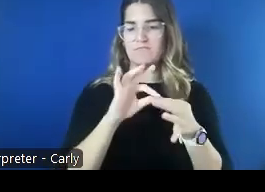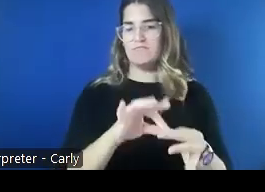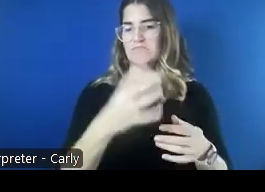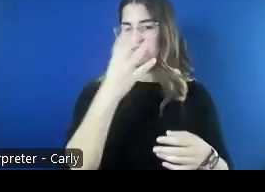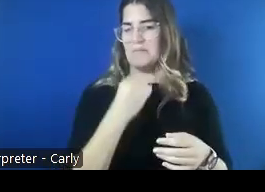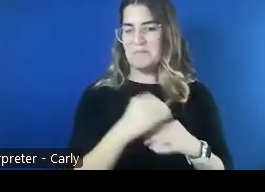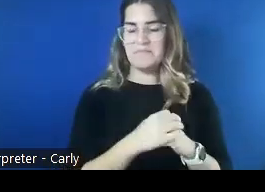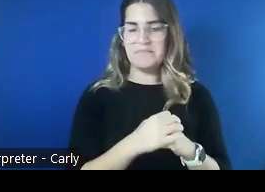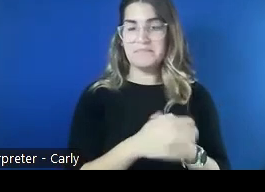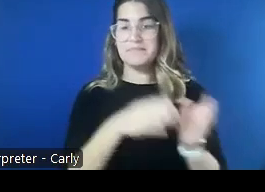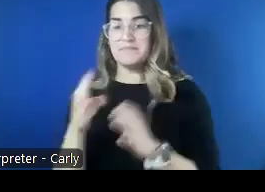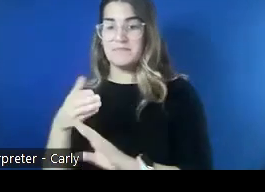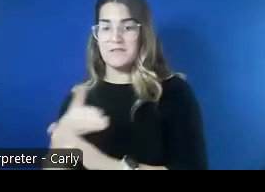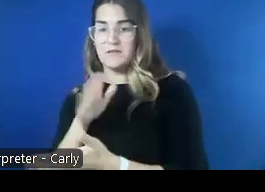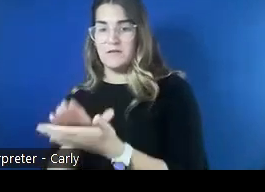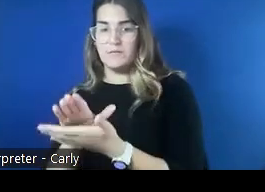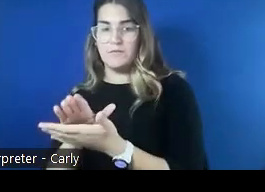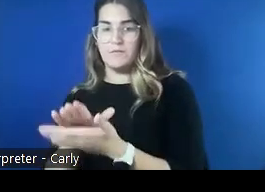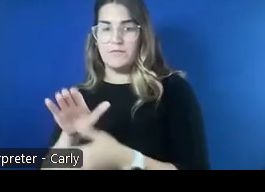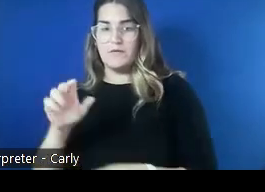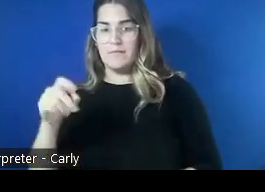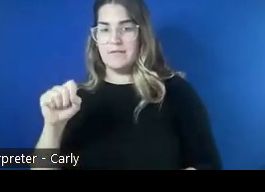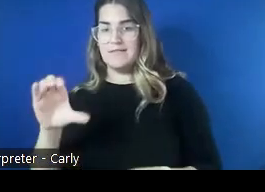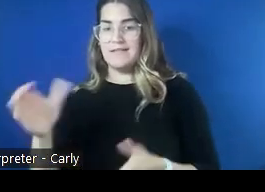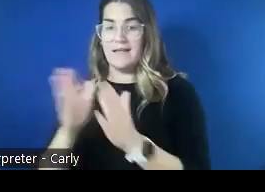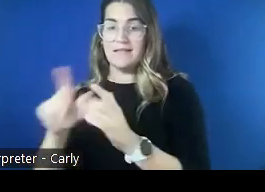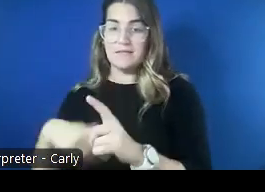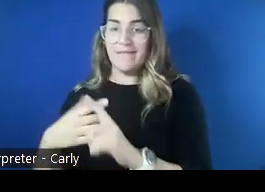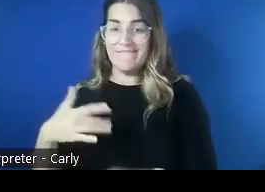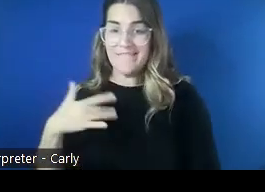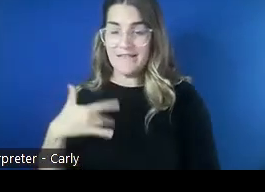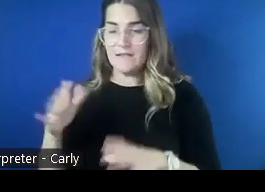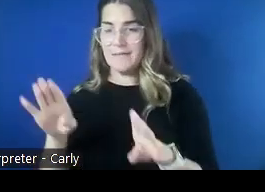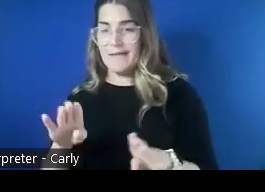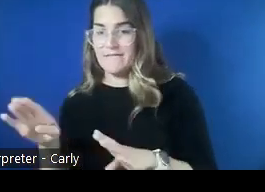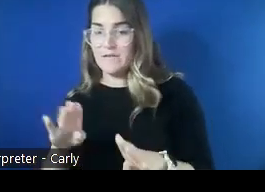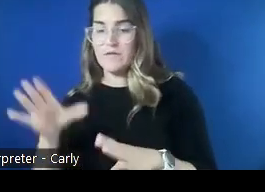the preschool PSC asks about a child's feelings behavior and how parents are able to respond to